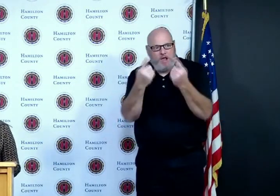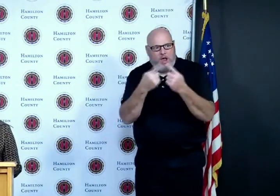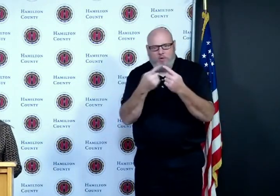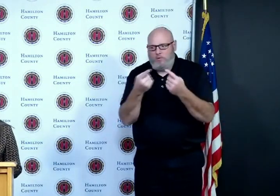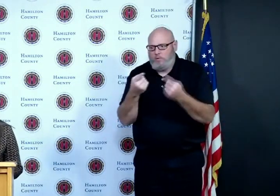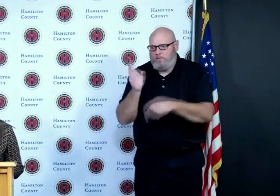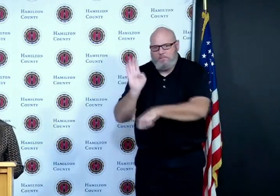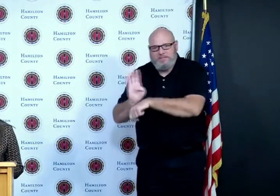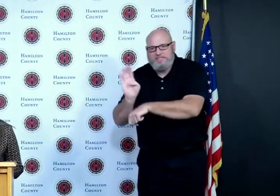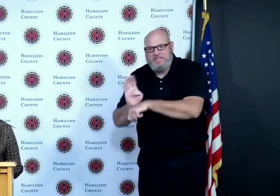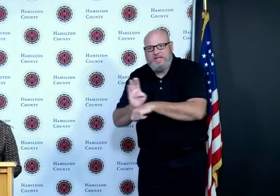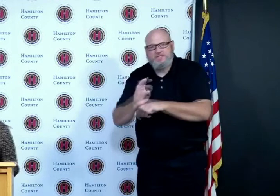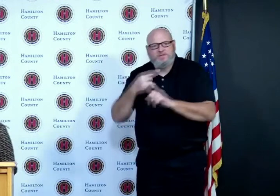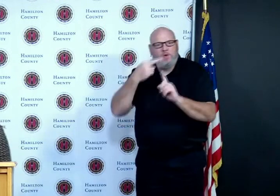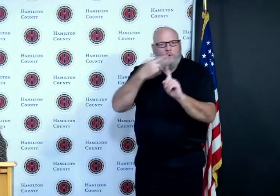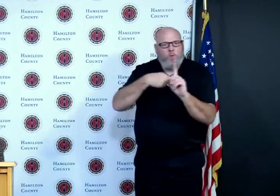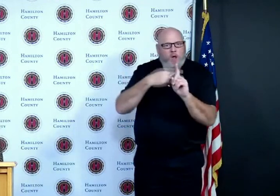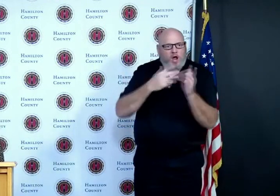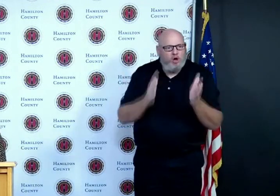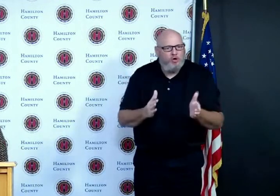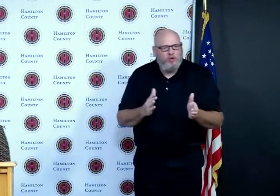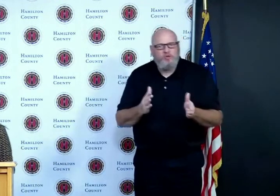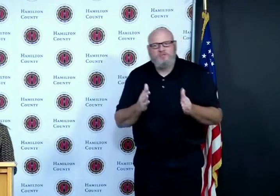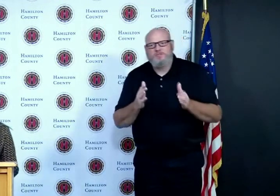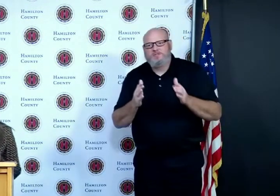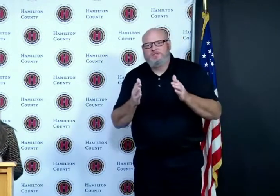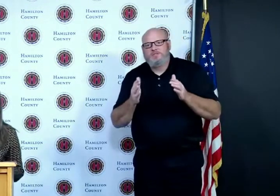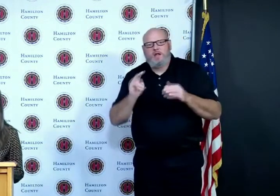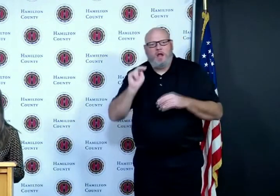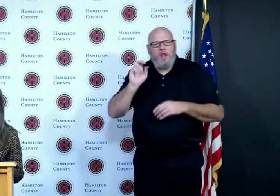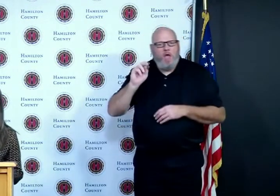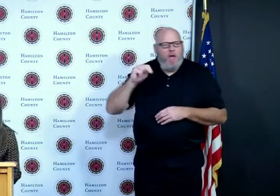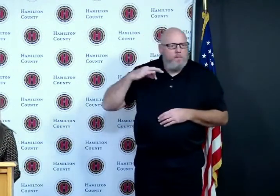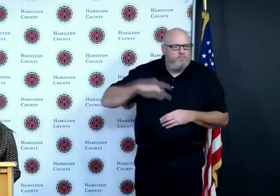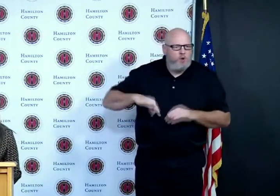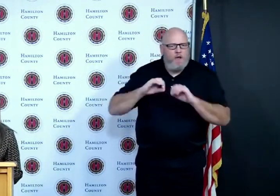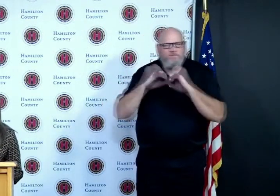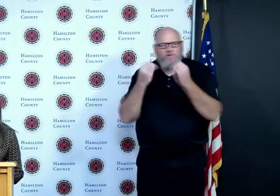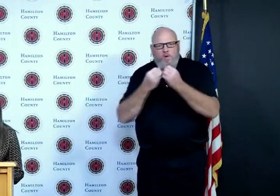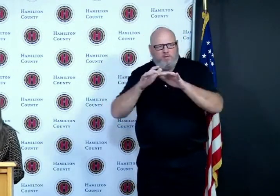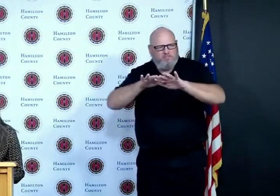non-profits and there were a number of other initiatives that we have detailed in the past